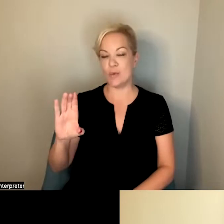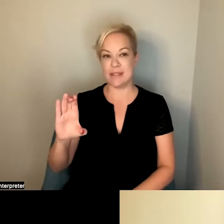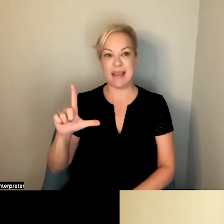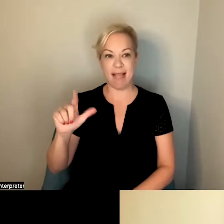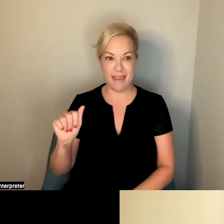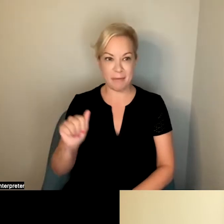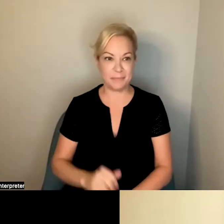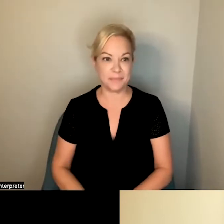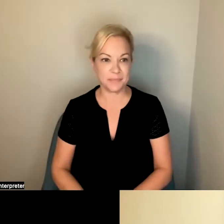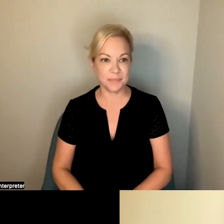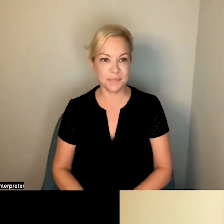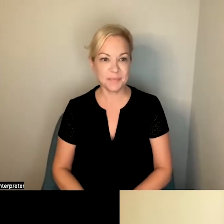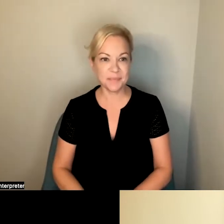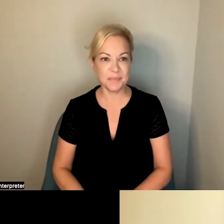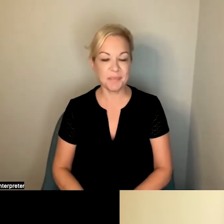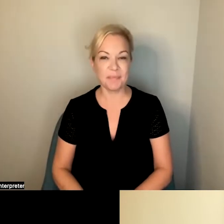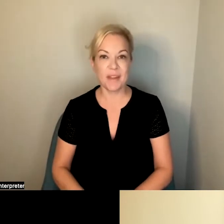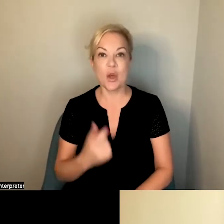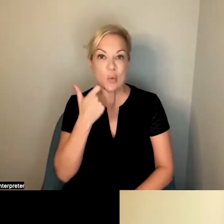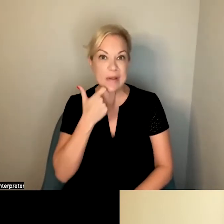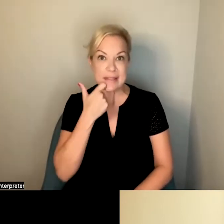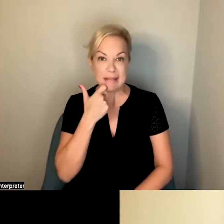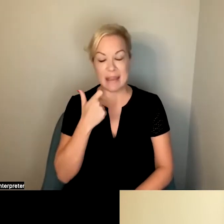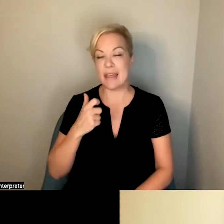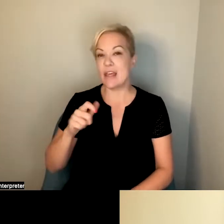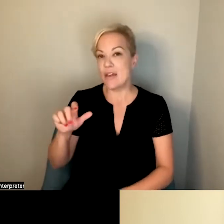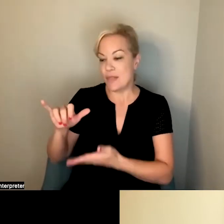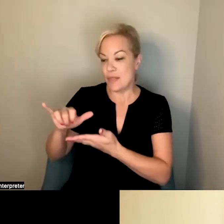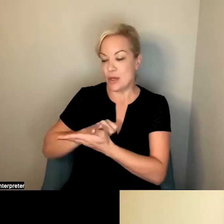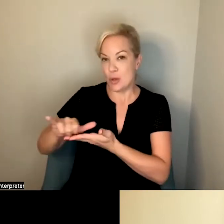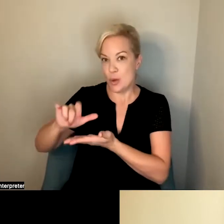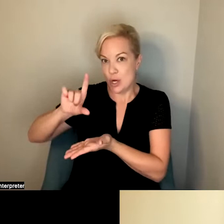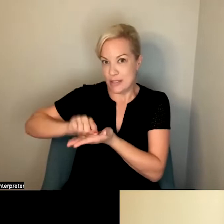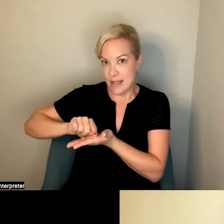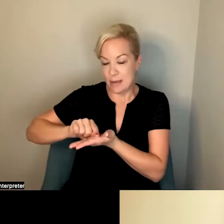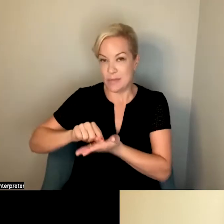As an article in the New York Times recently reported, workers in nearly two dozen American